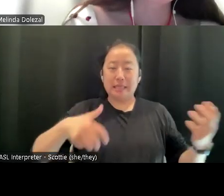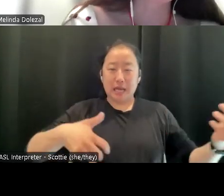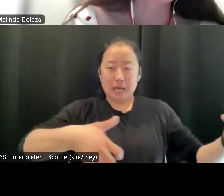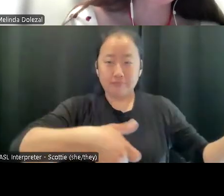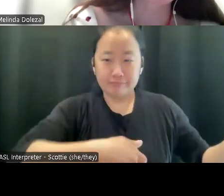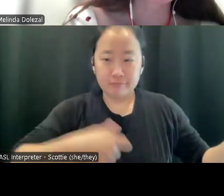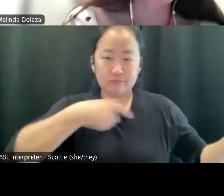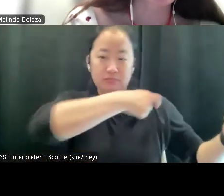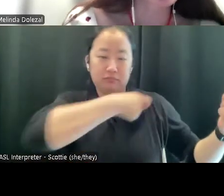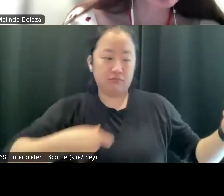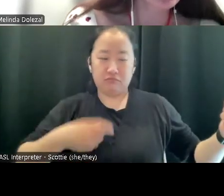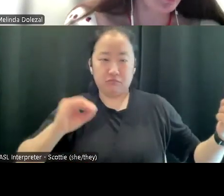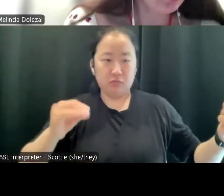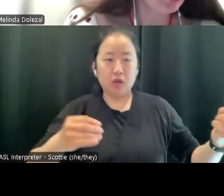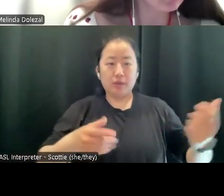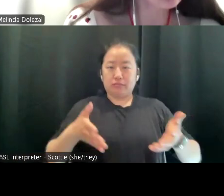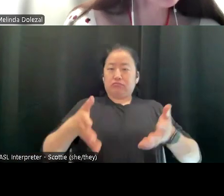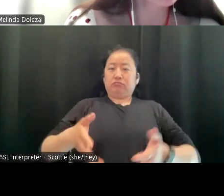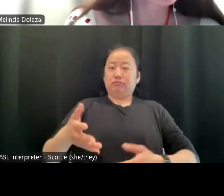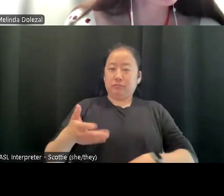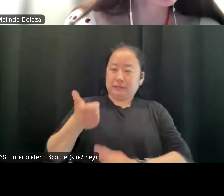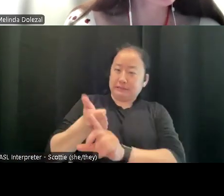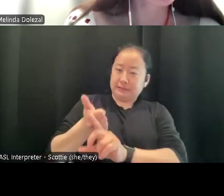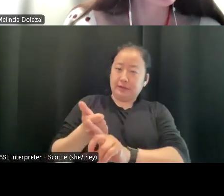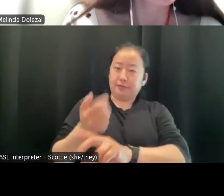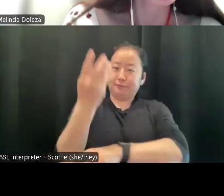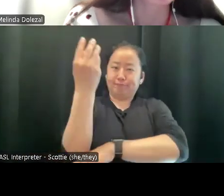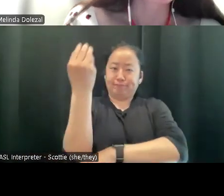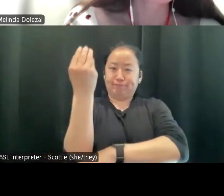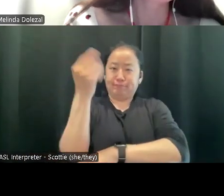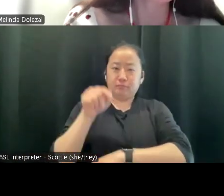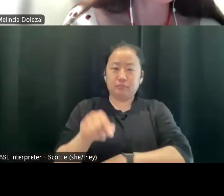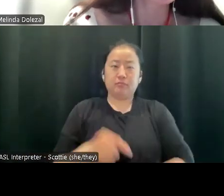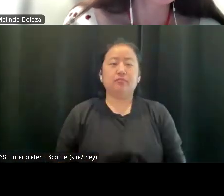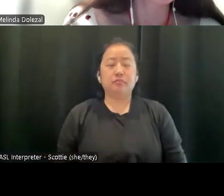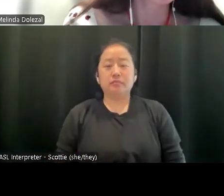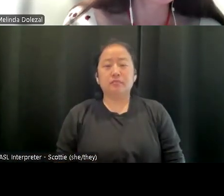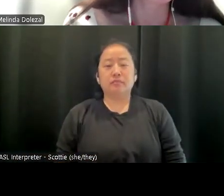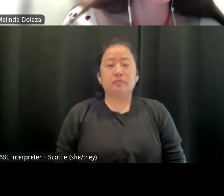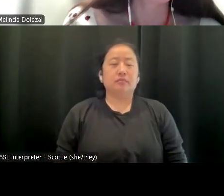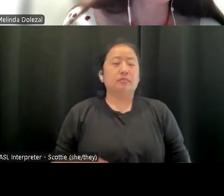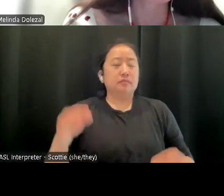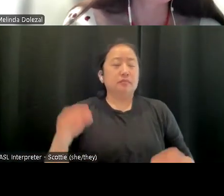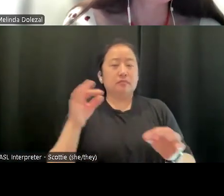and it's being held up by this little stand here. It's a simple quick DIY project that can be easily